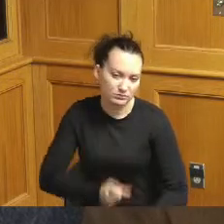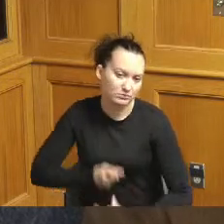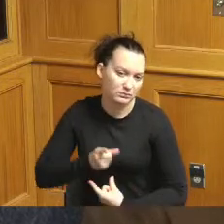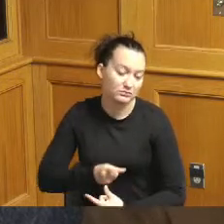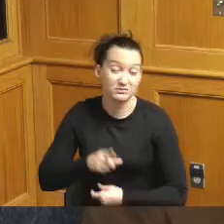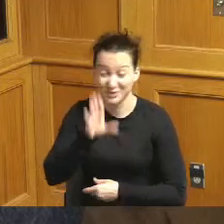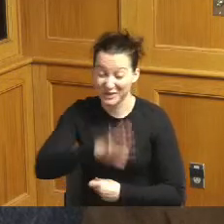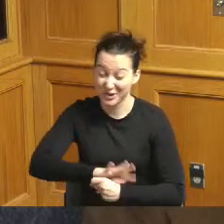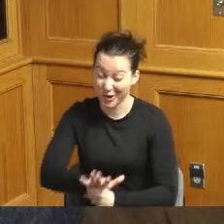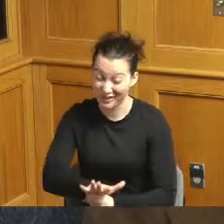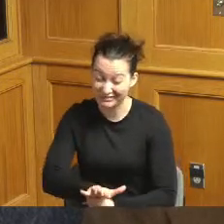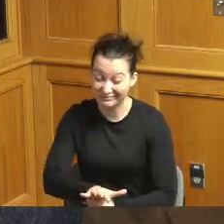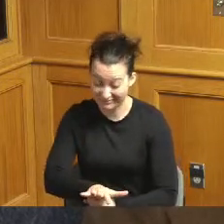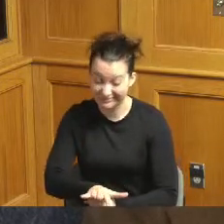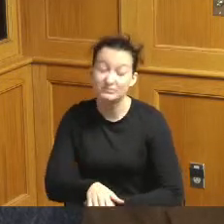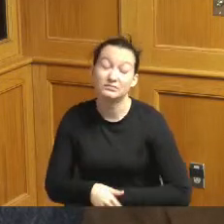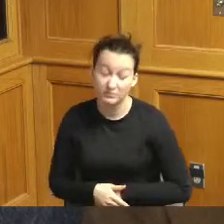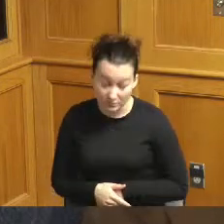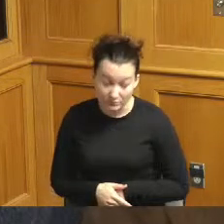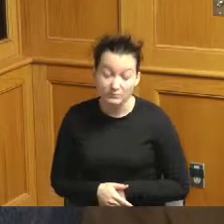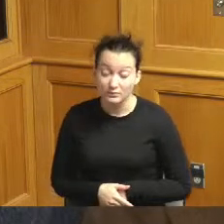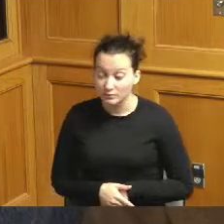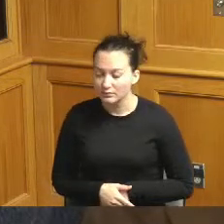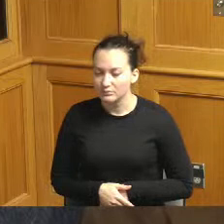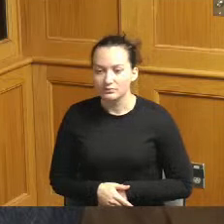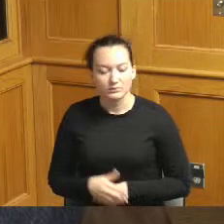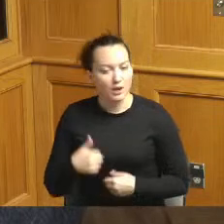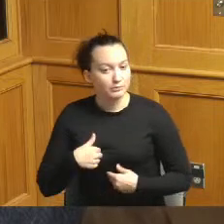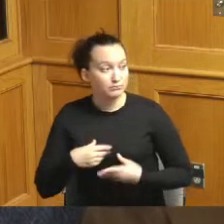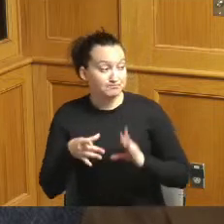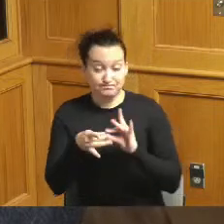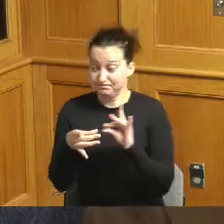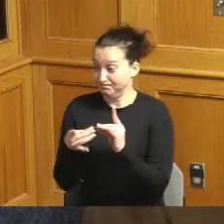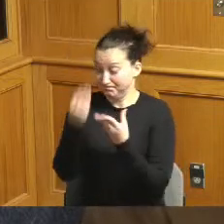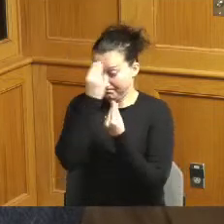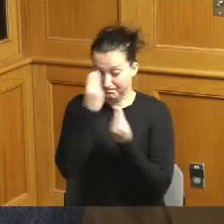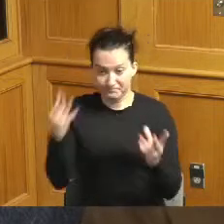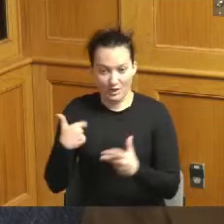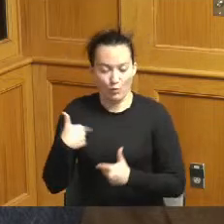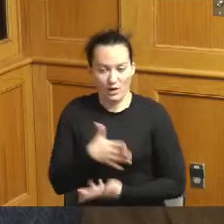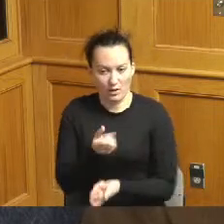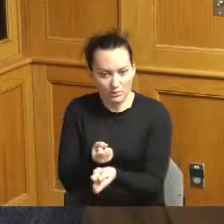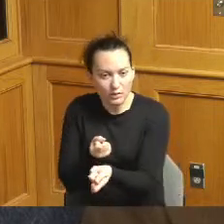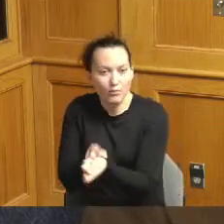Covid and so I just want to go on record to say that you know we want to be supportive we've done